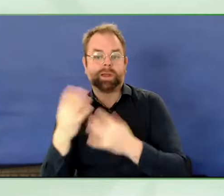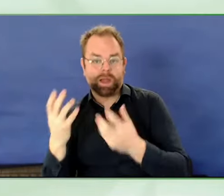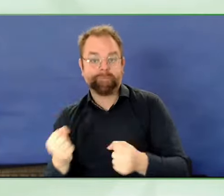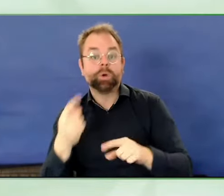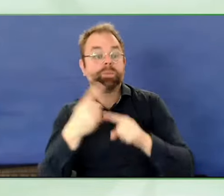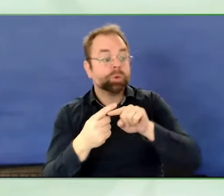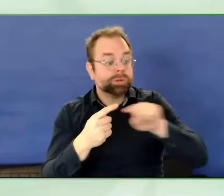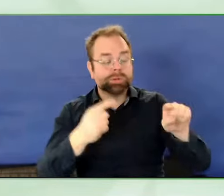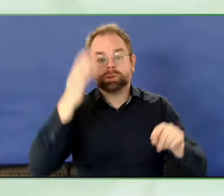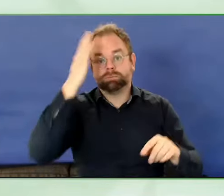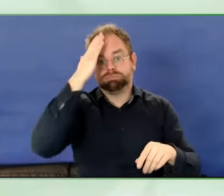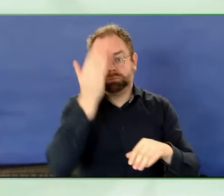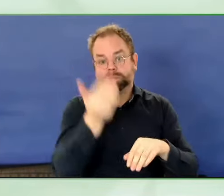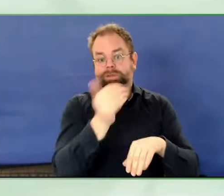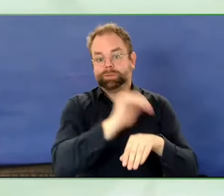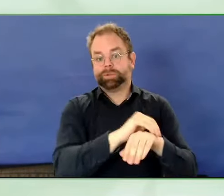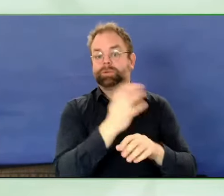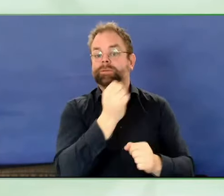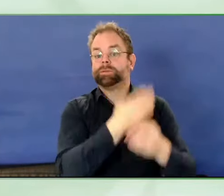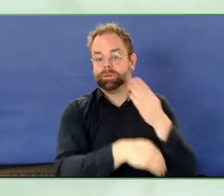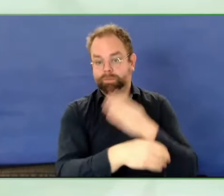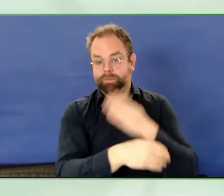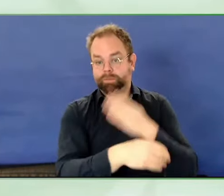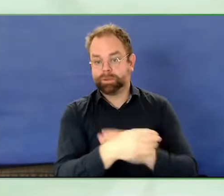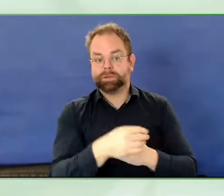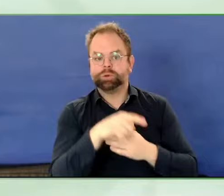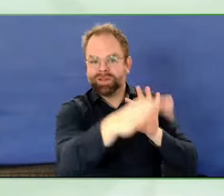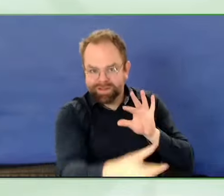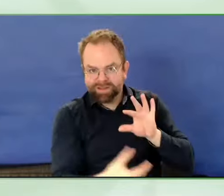I've been fortunate to work with you and I've known you for a number of years, I know you